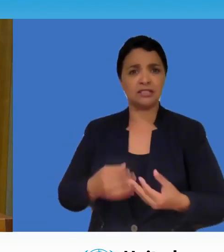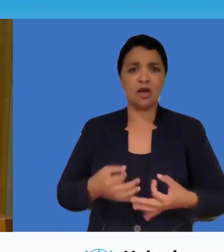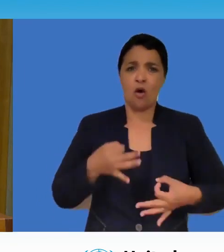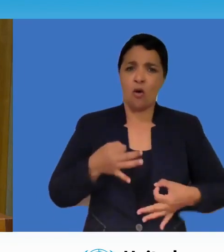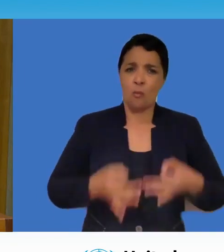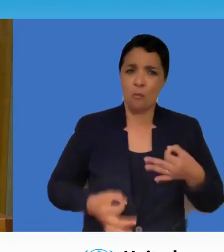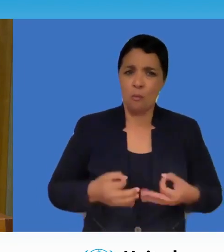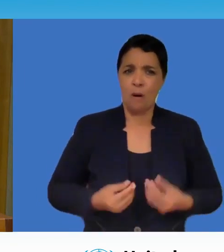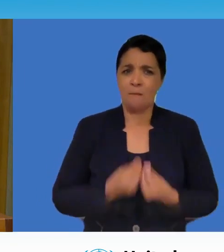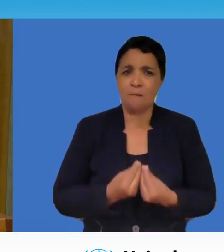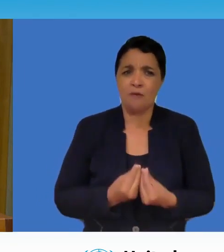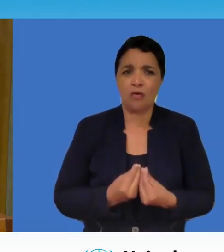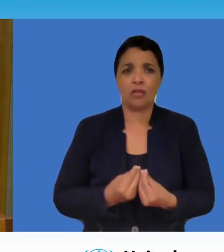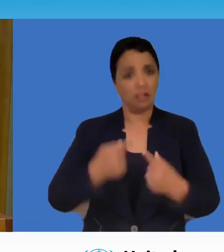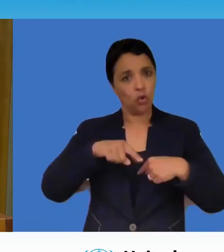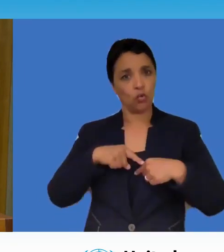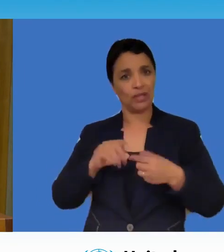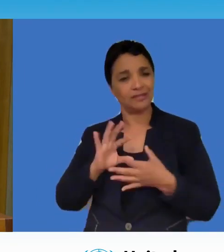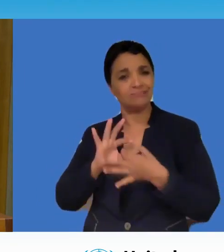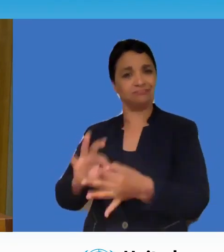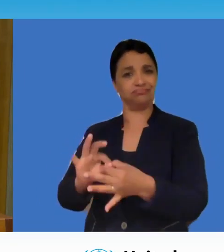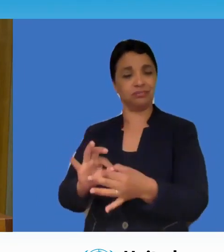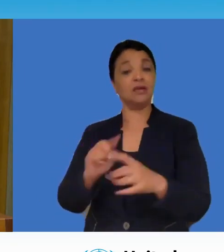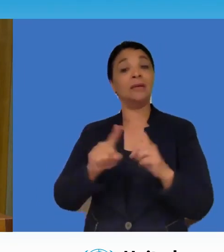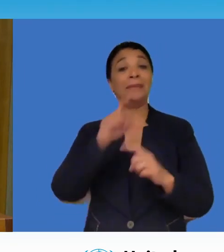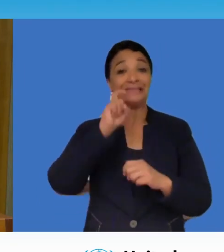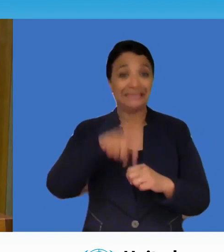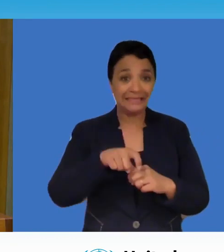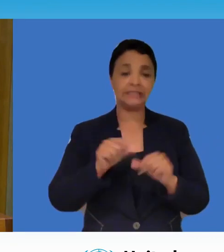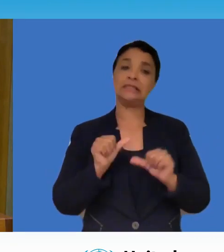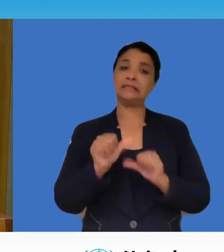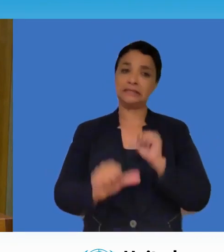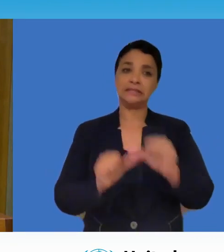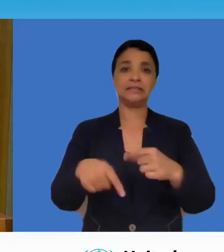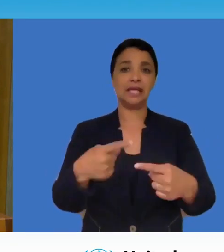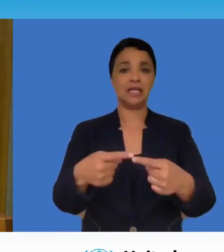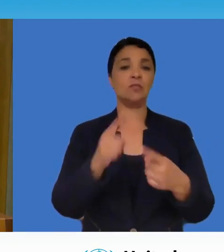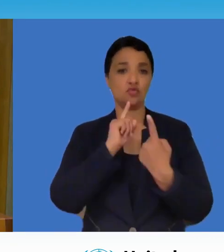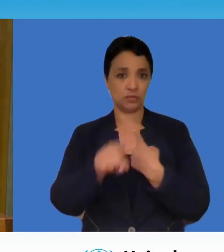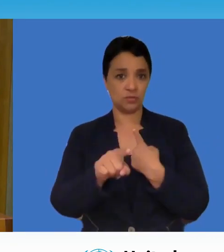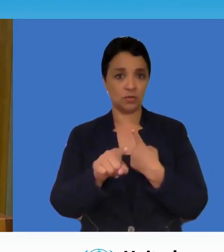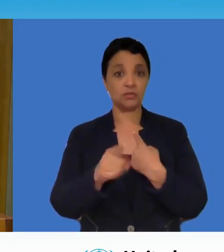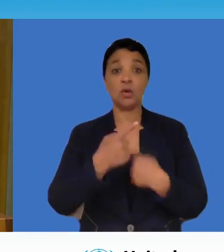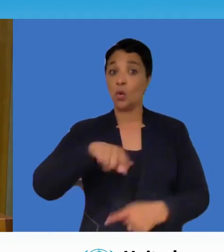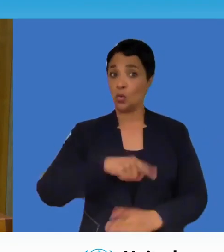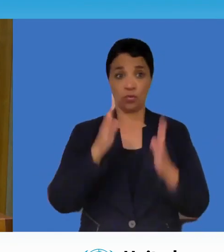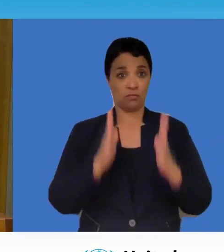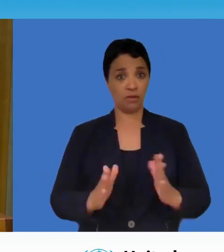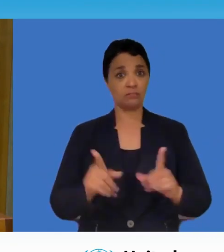imoral imperative they are also essential for Effective and sustainable responses we